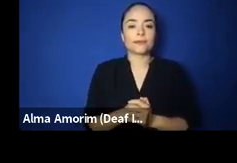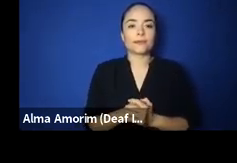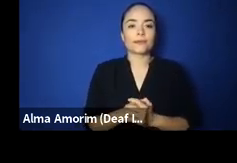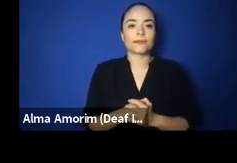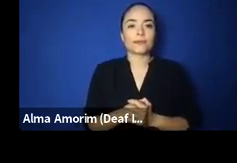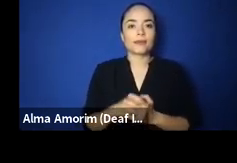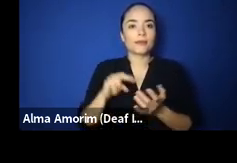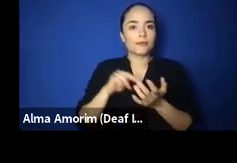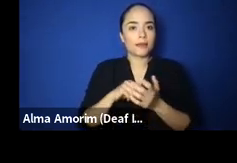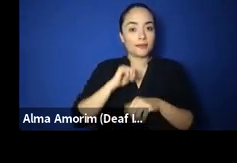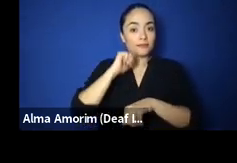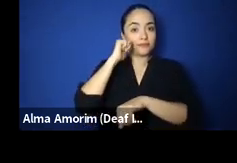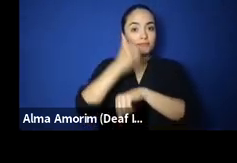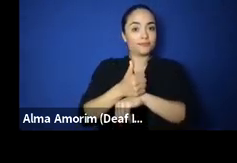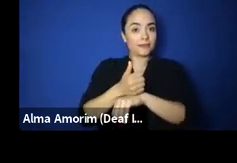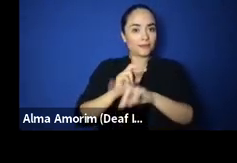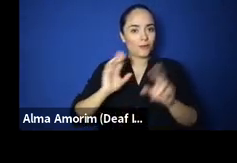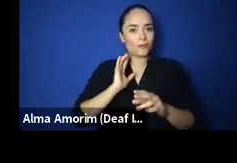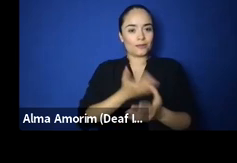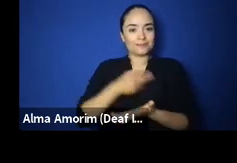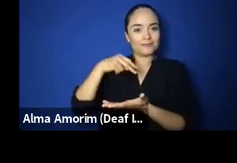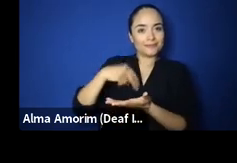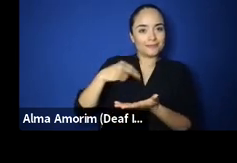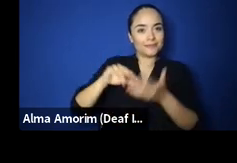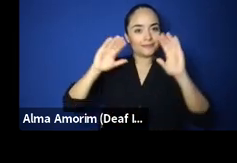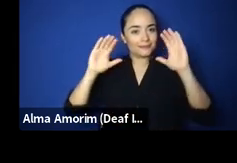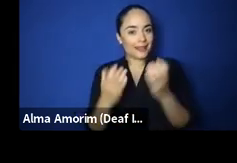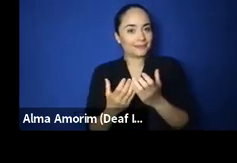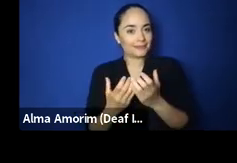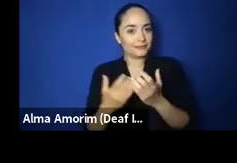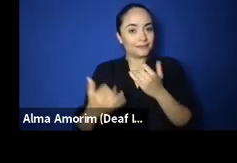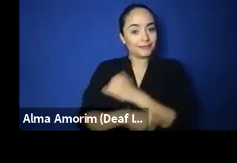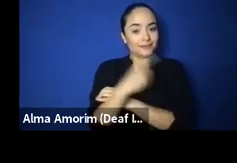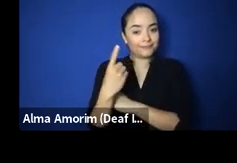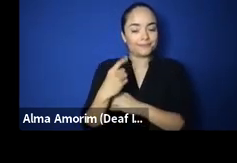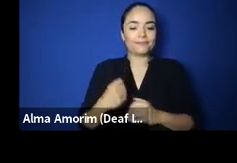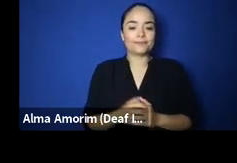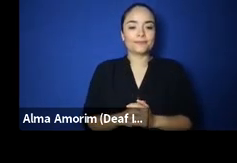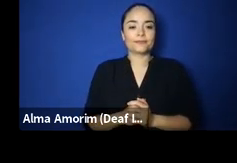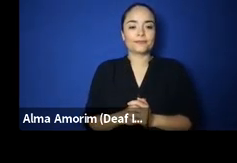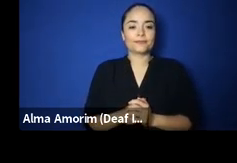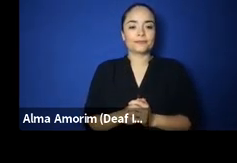class today, because one of the things that we wanted to get ready for when we're talking